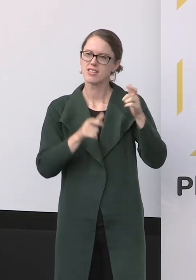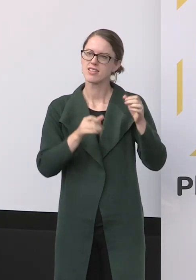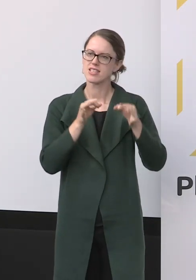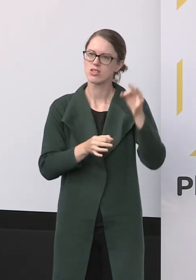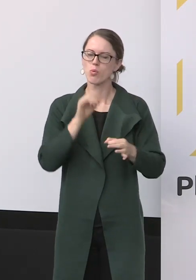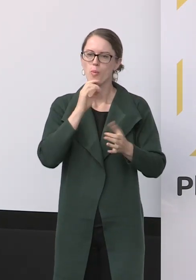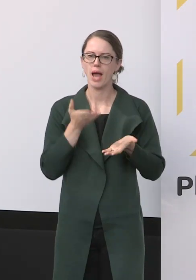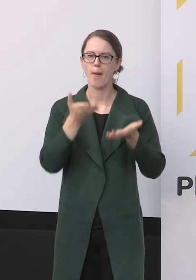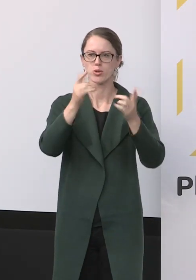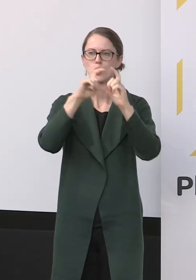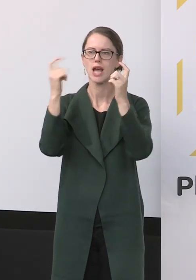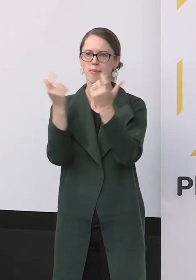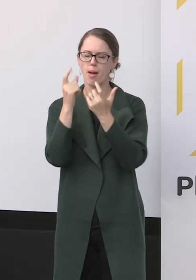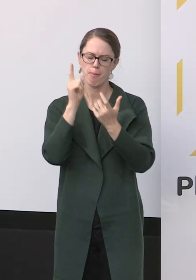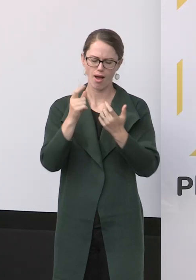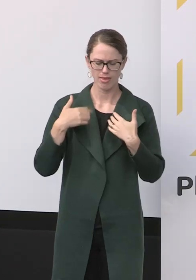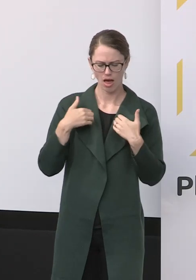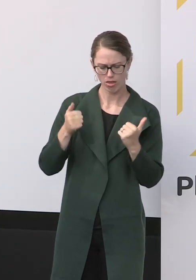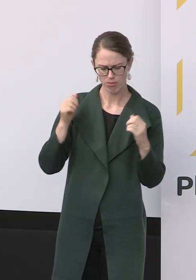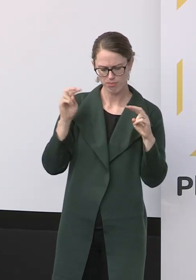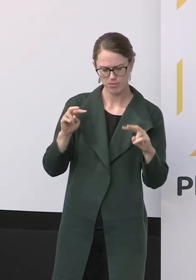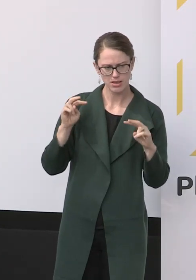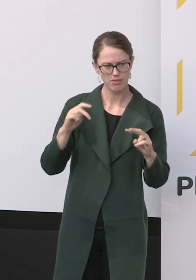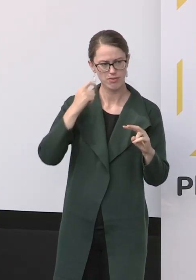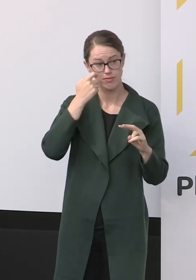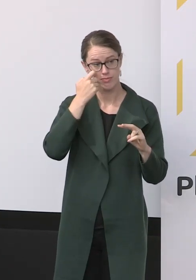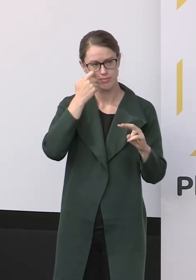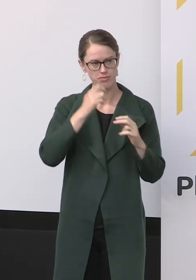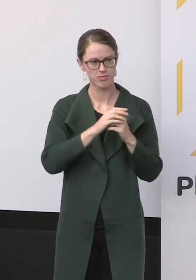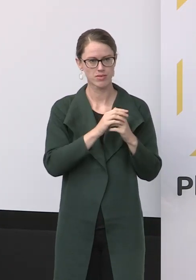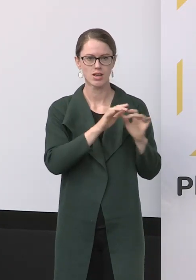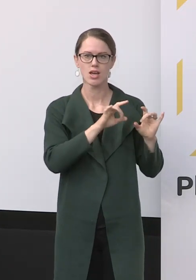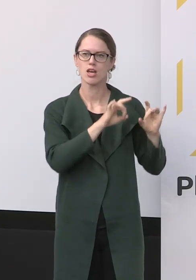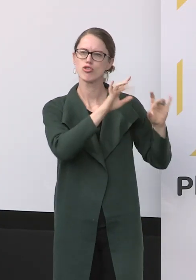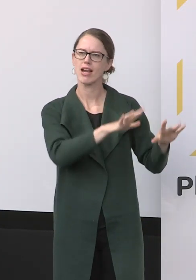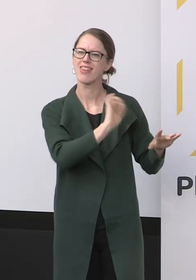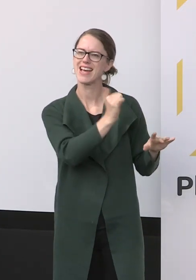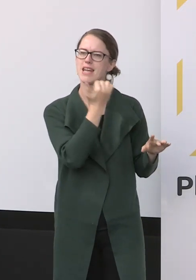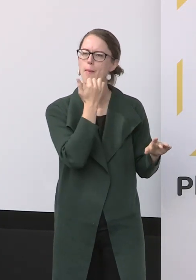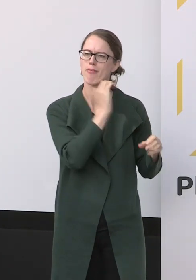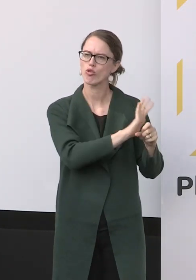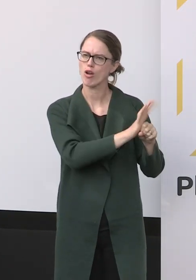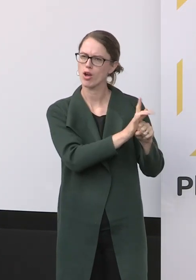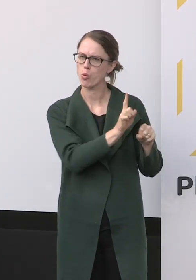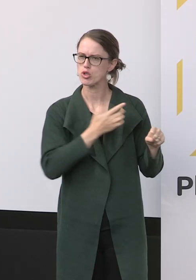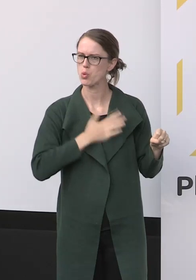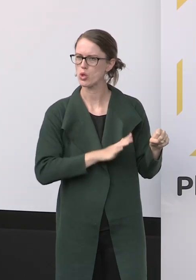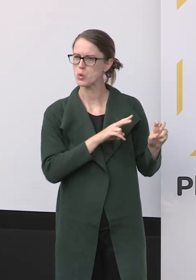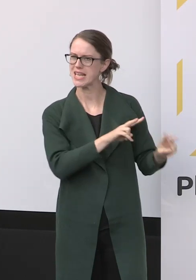from a health perspective, obviously the sort of final discussion will remain with Cabinet, but from a health